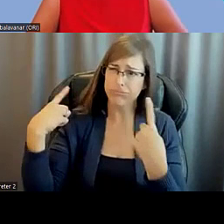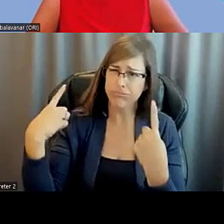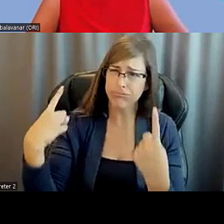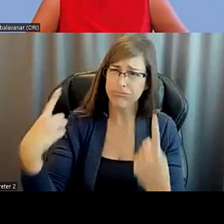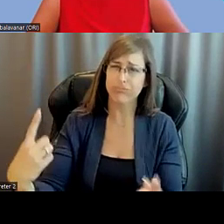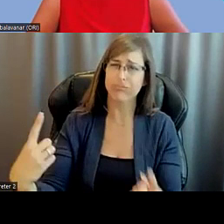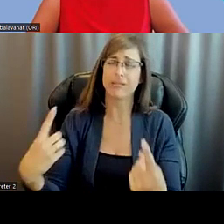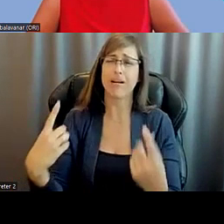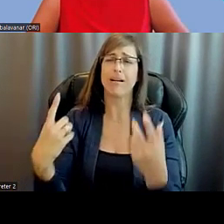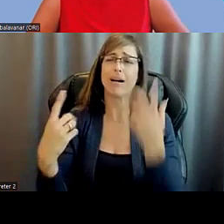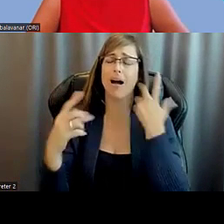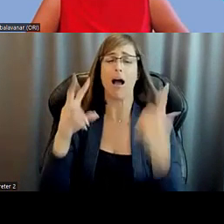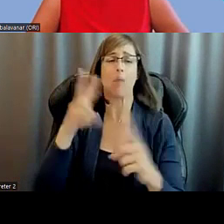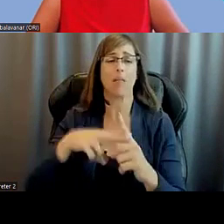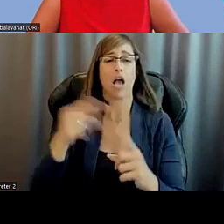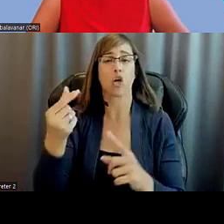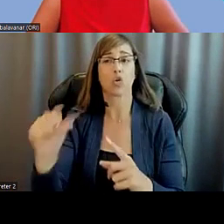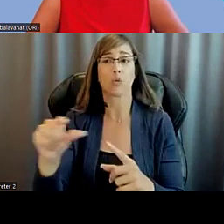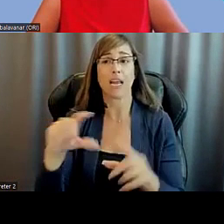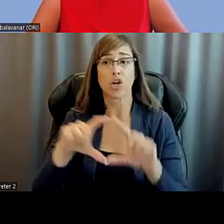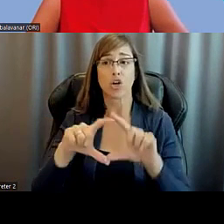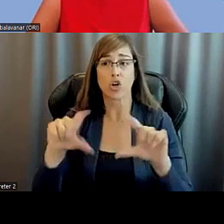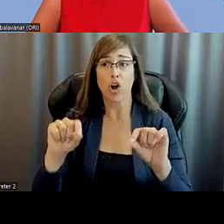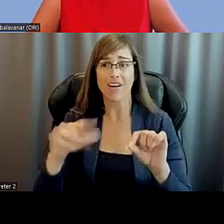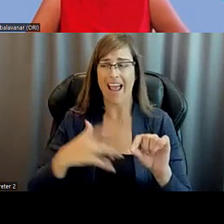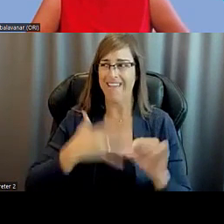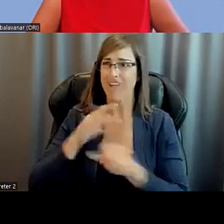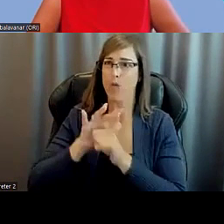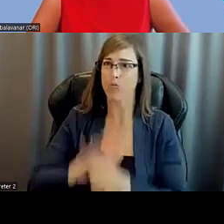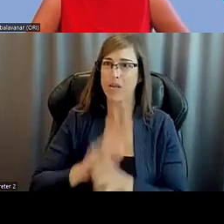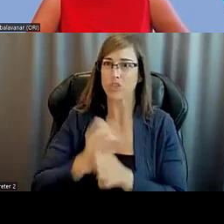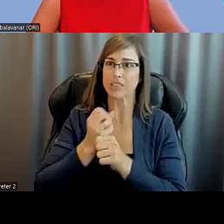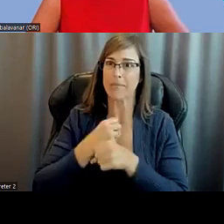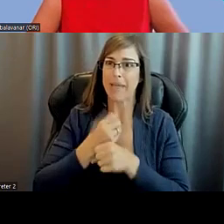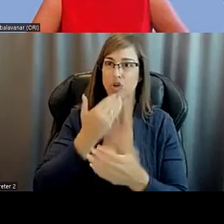and felt pressured to make a good paper." That's a different kind of pressure.